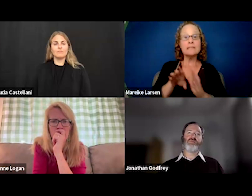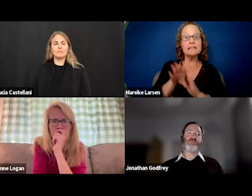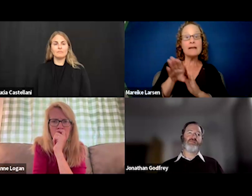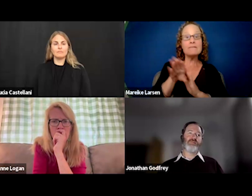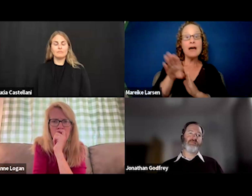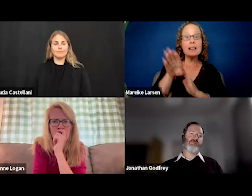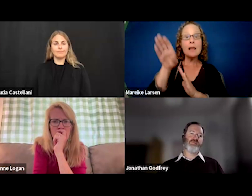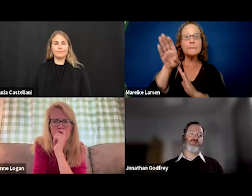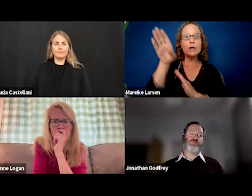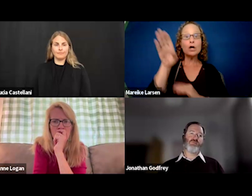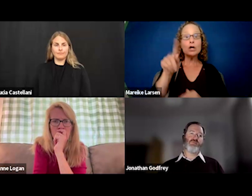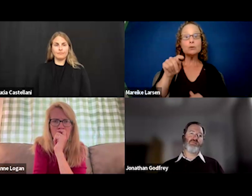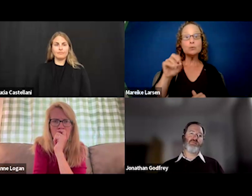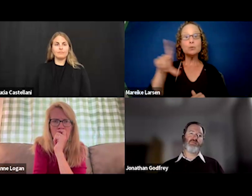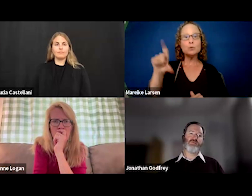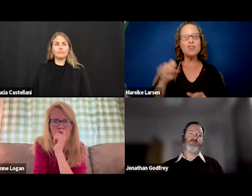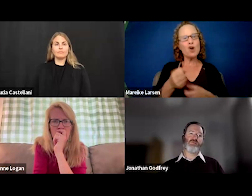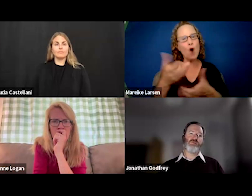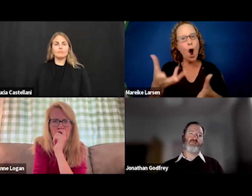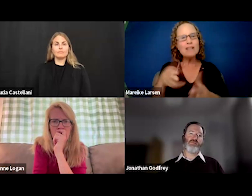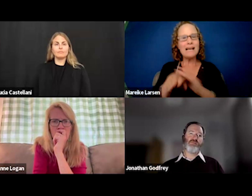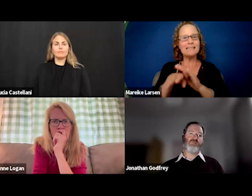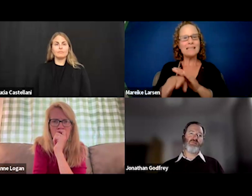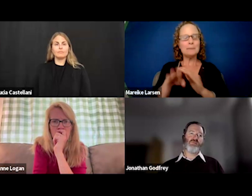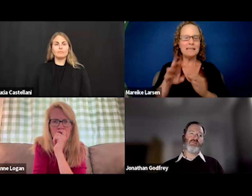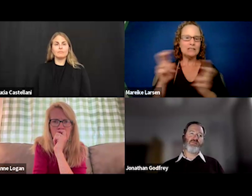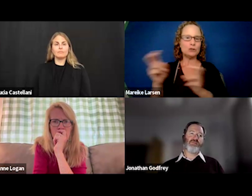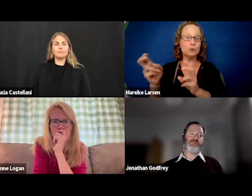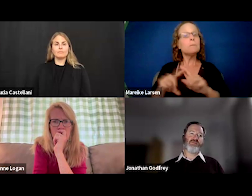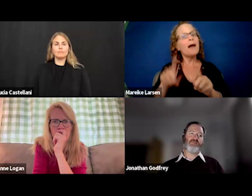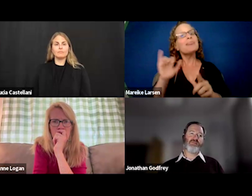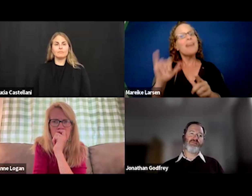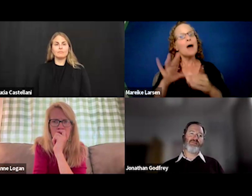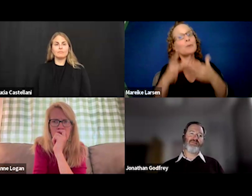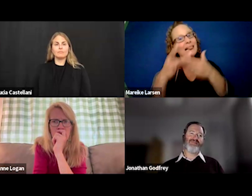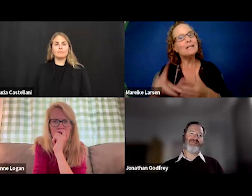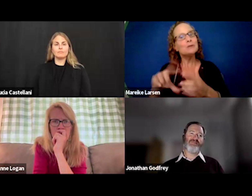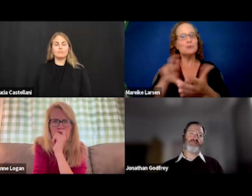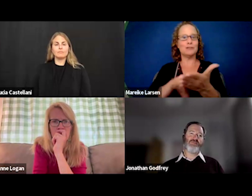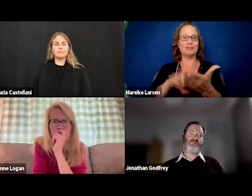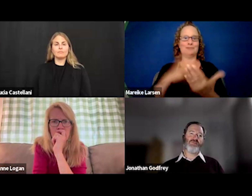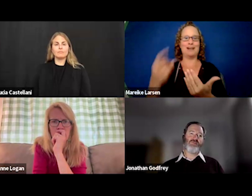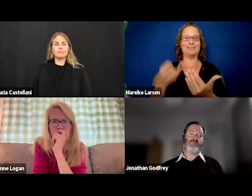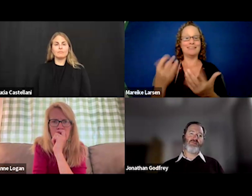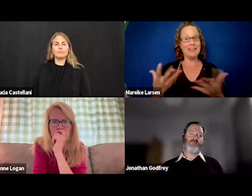caused accessibility issues, they resulted in a research project. A lot of my work is in the accessibility